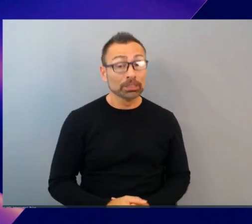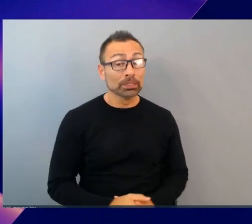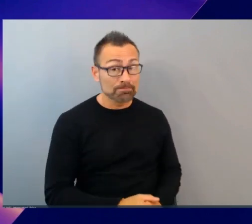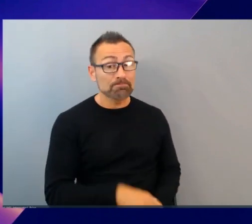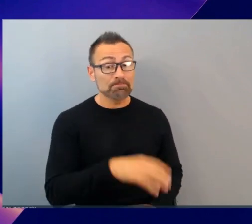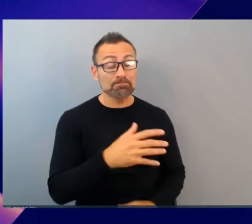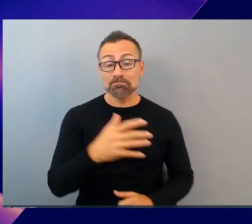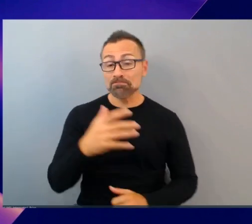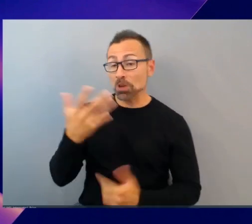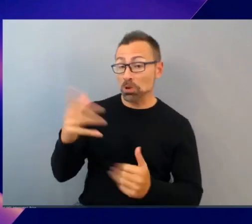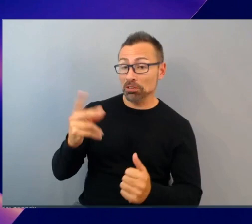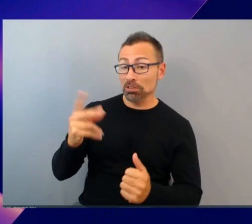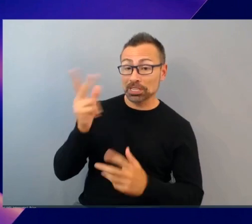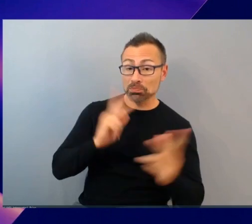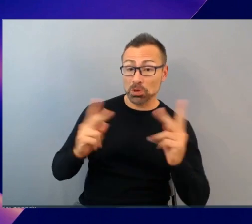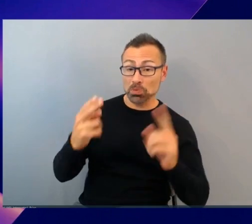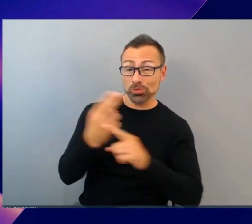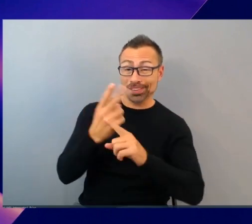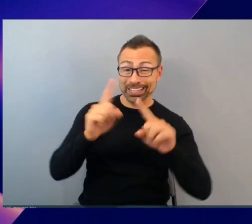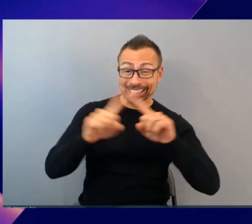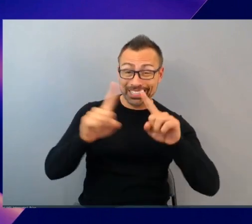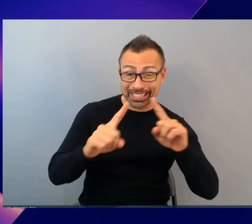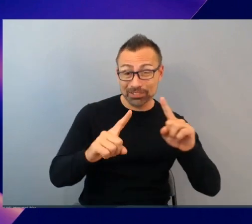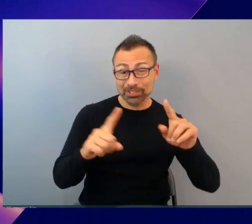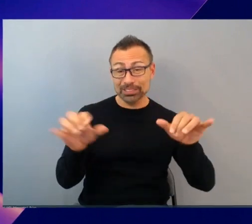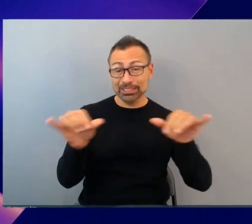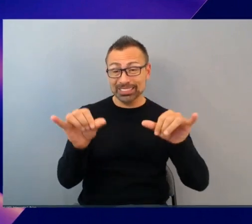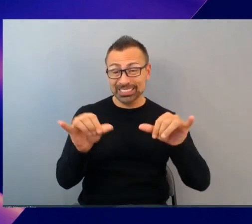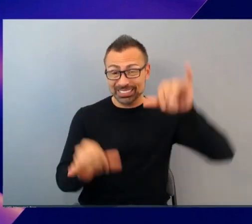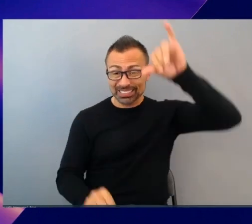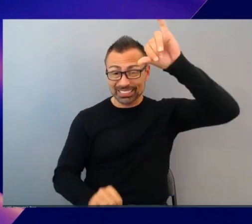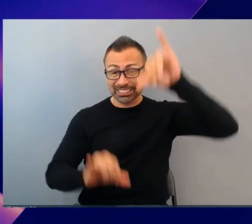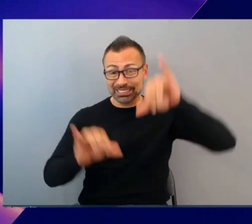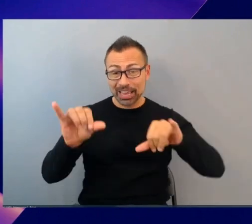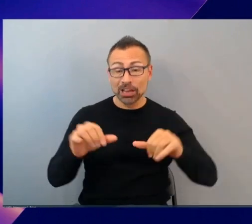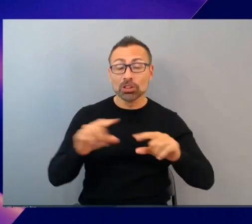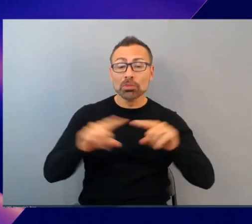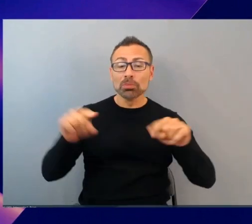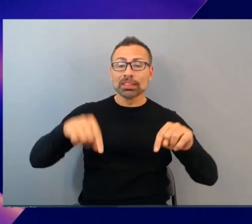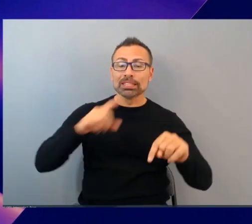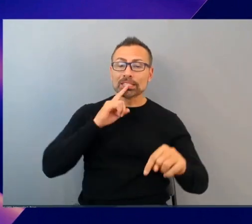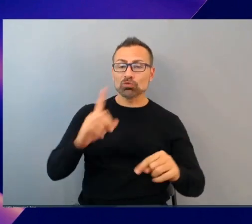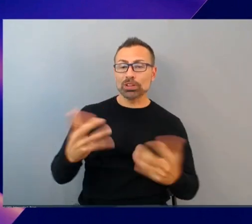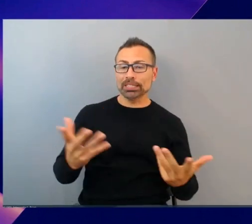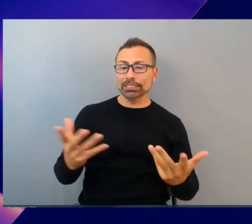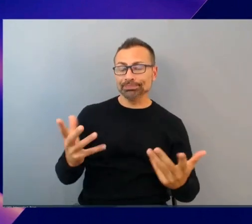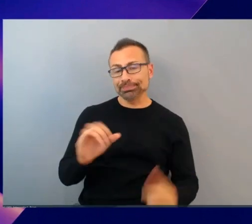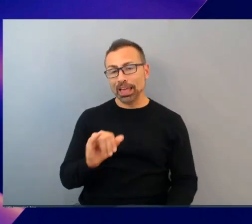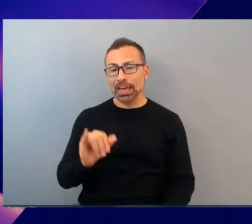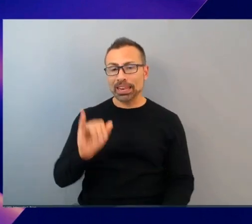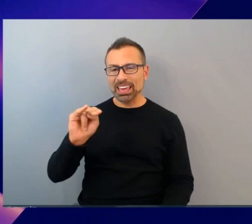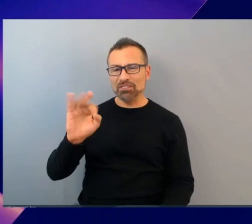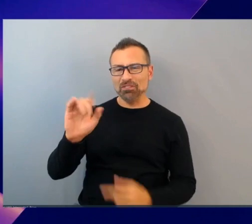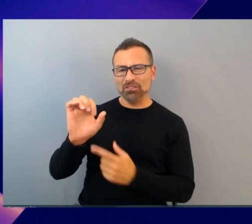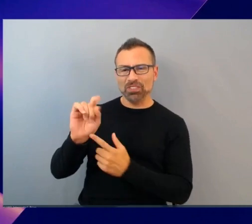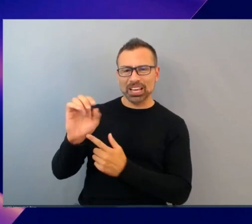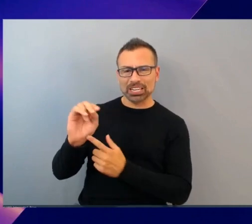Yeah. Using MLOps, but there is indeed a inflection point, in which customers start with one simple use case,